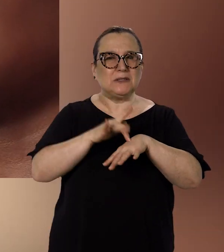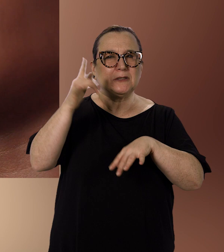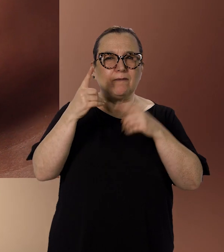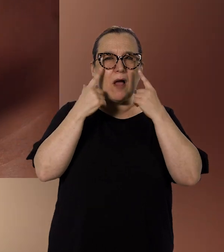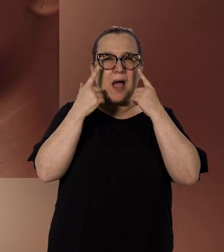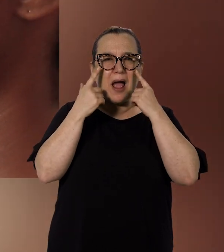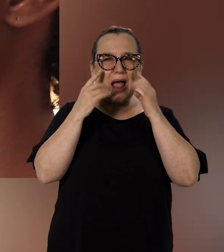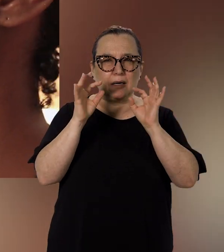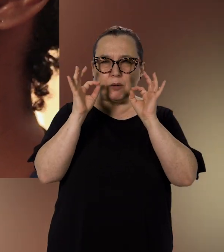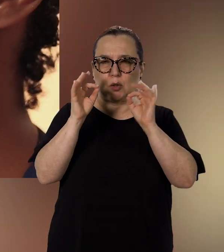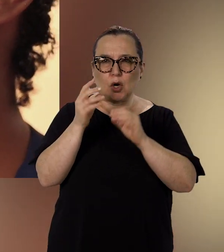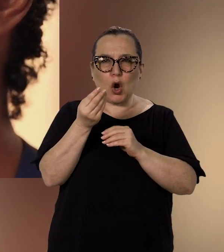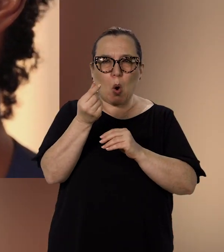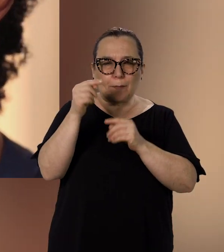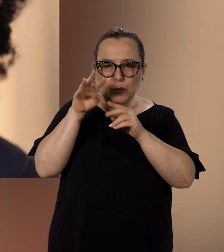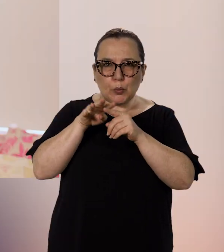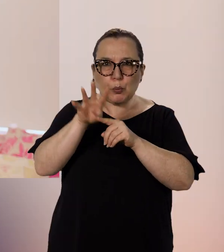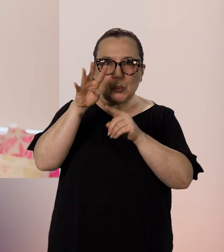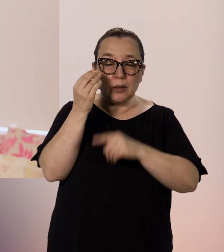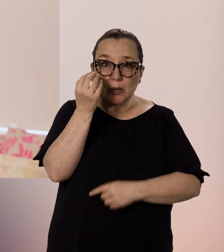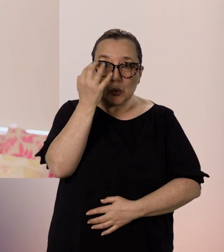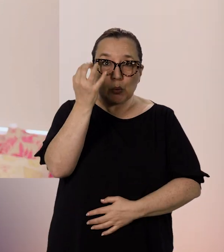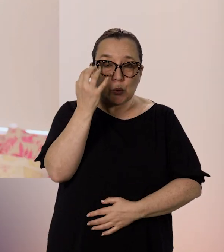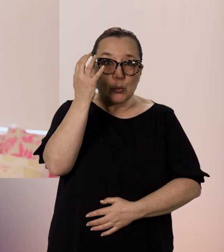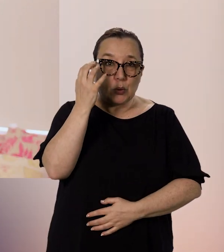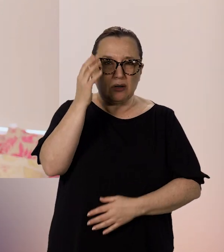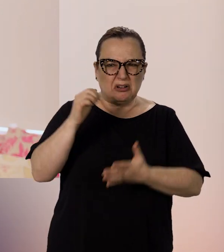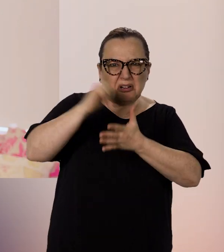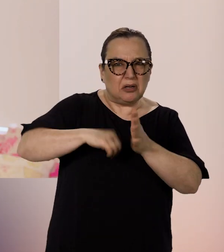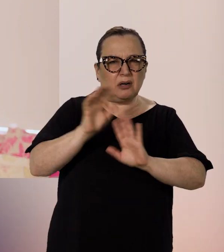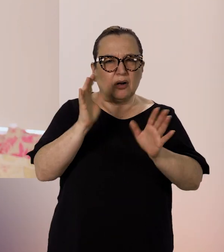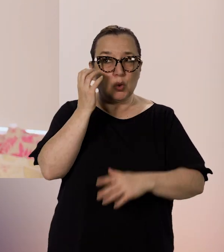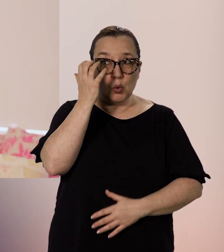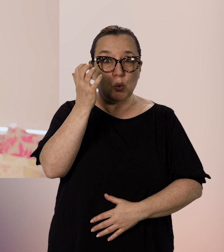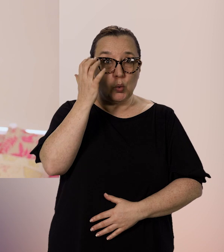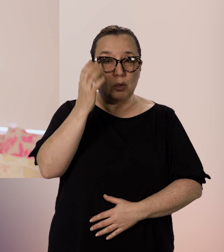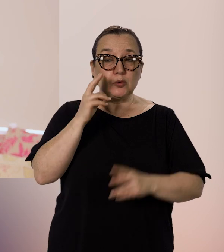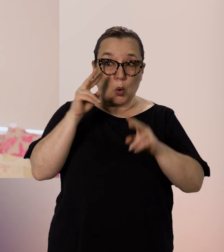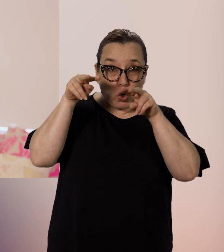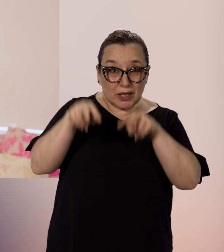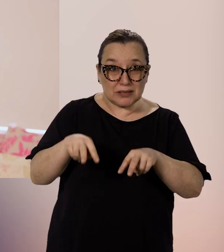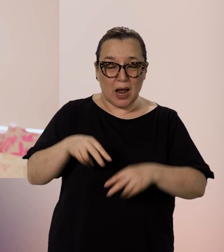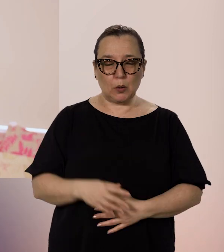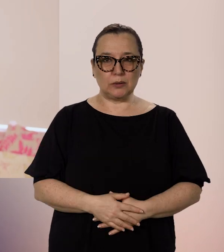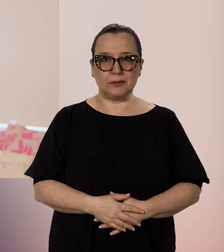is that it will pull on the baby lashes, but it's not going to be too tough on them so they won't come out. If you could look down to your lap for me.